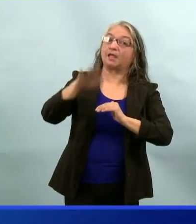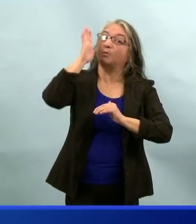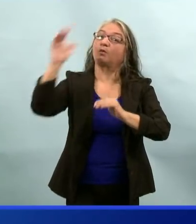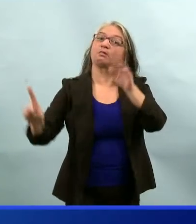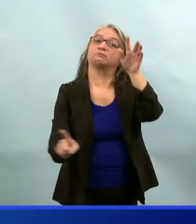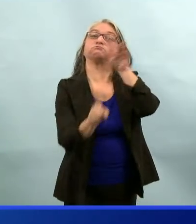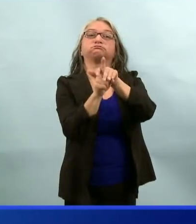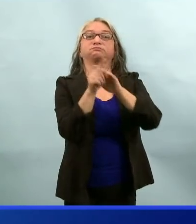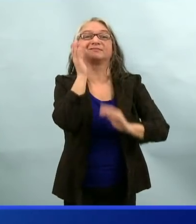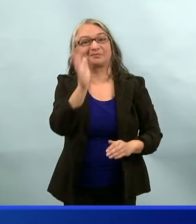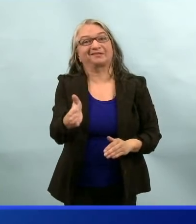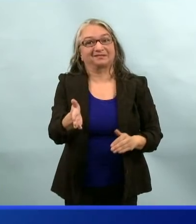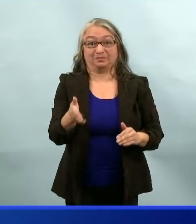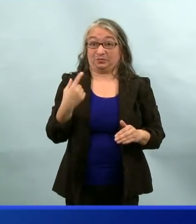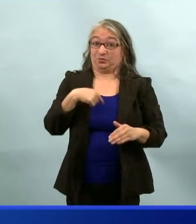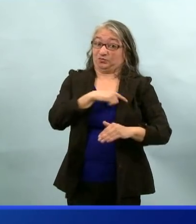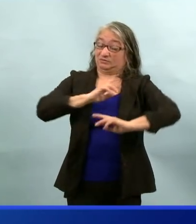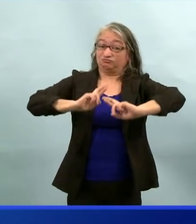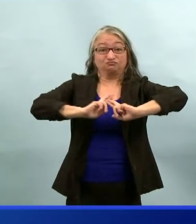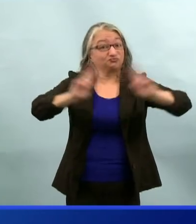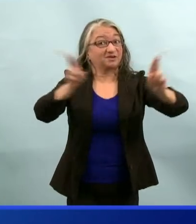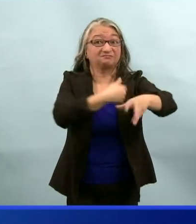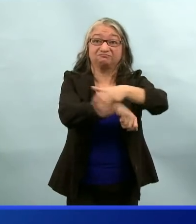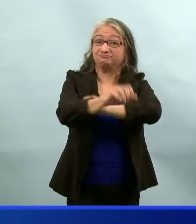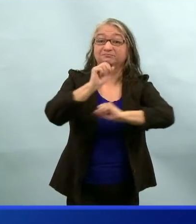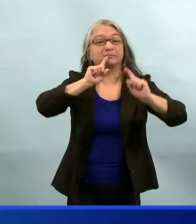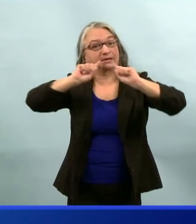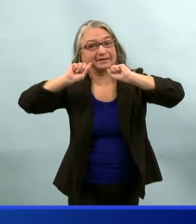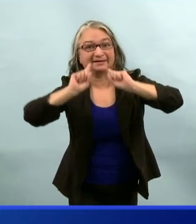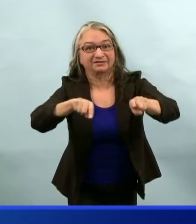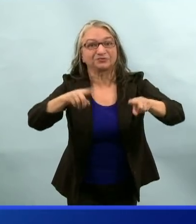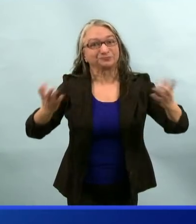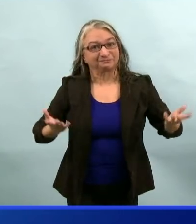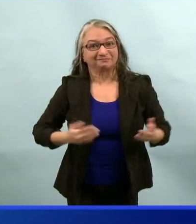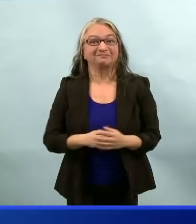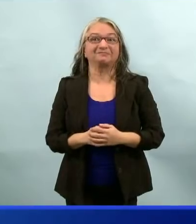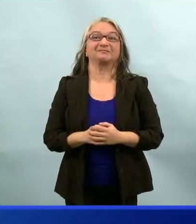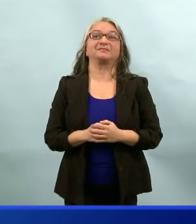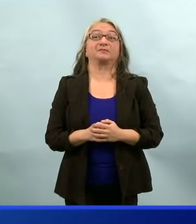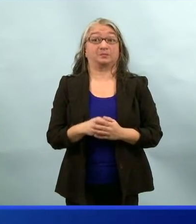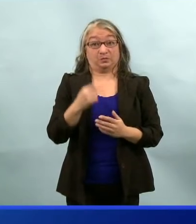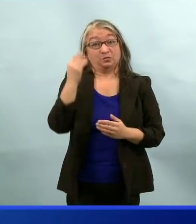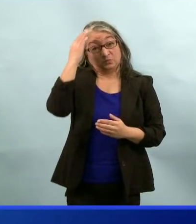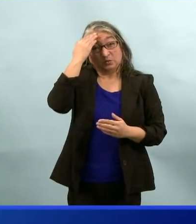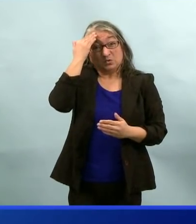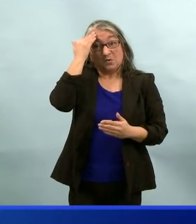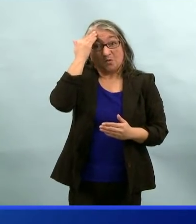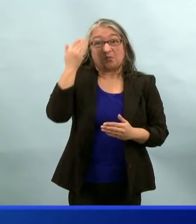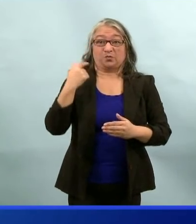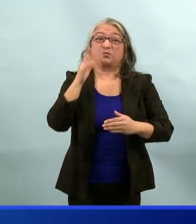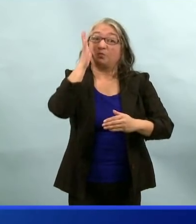this new variant we knew it would make its way to manitoba it was just a matter of time it is now